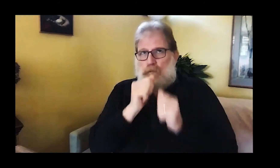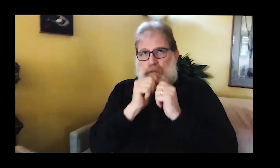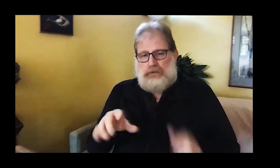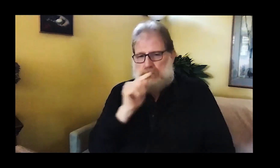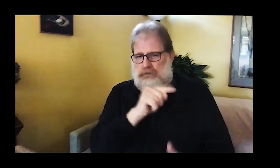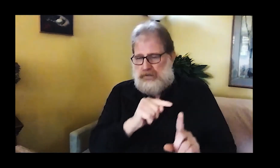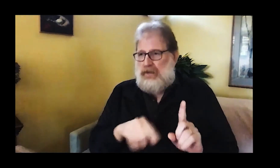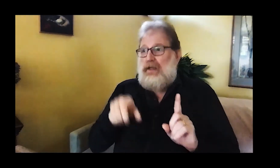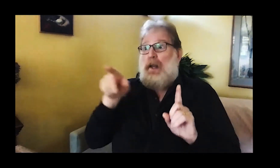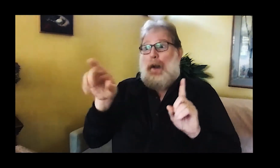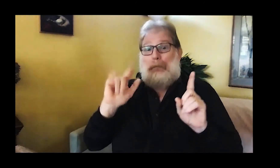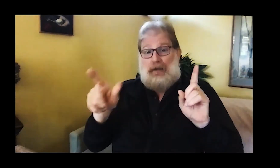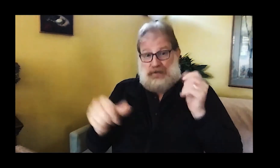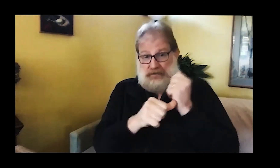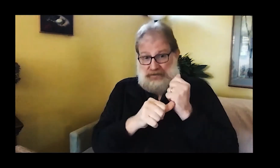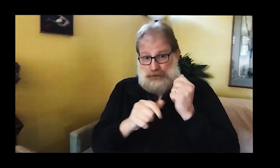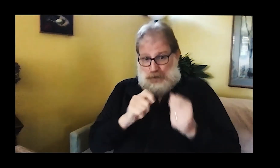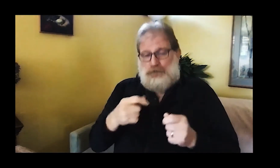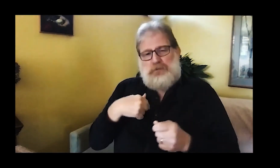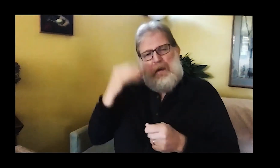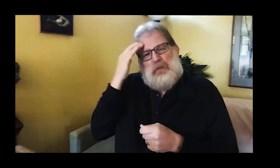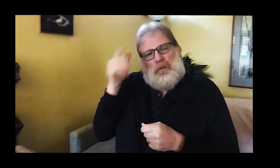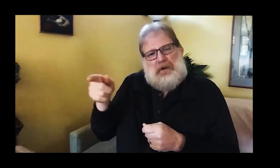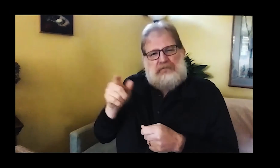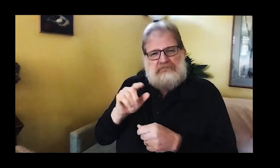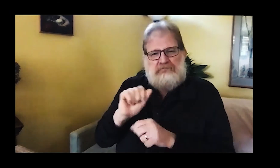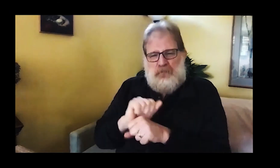have had that opportunity. Anyway, he was the assistant director, and I knew him, he knew my